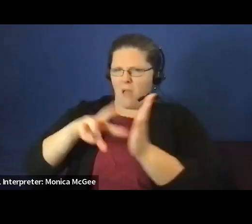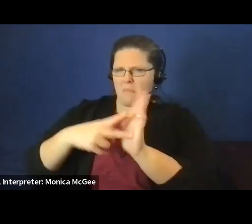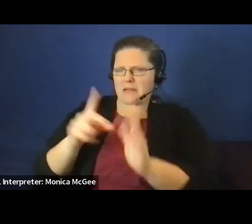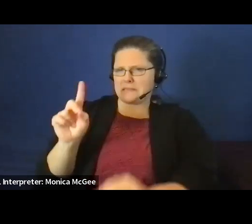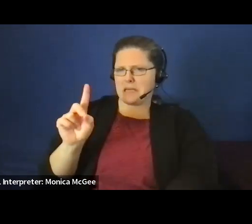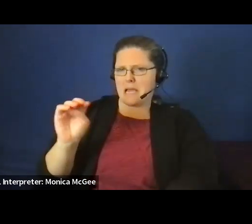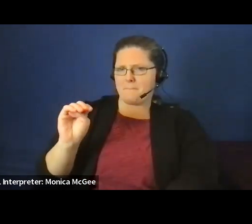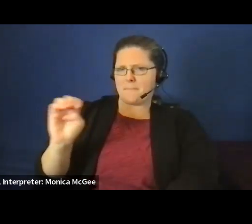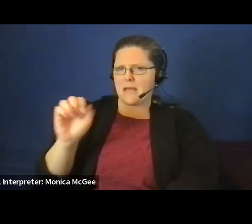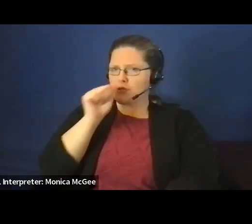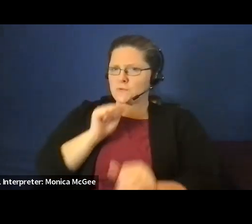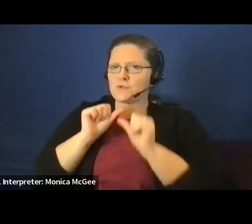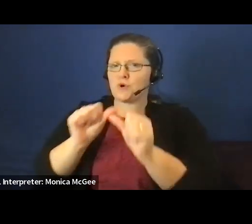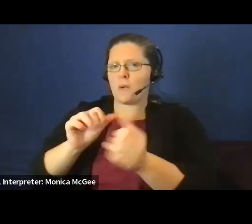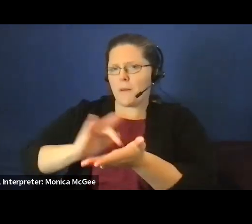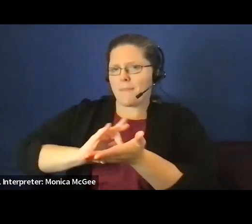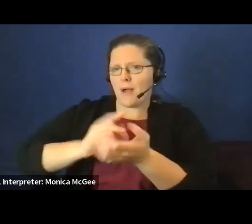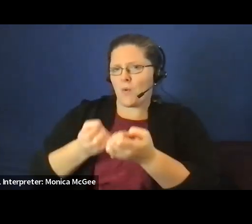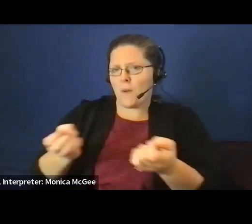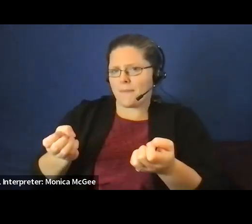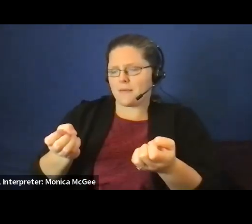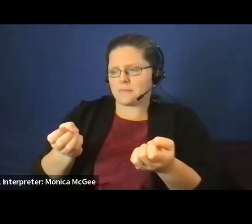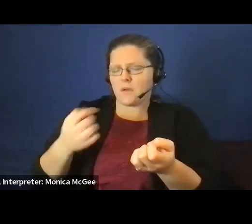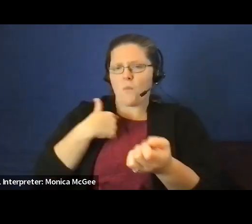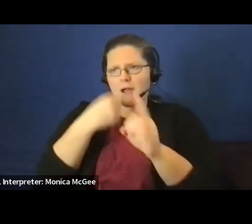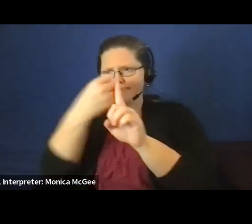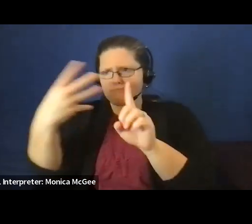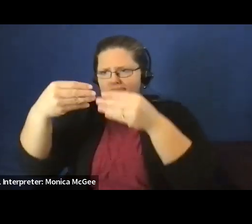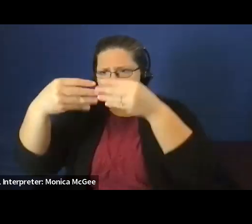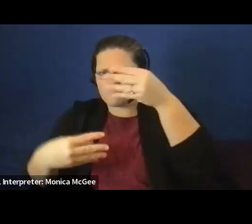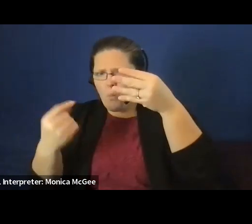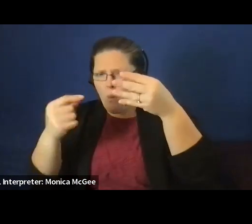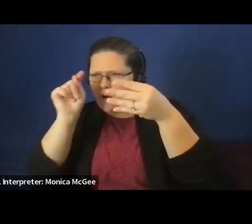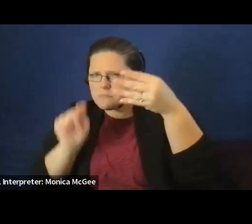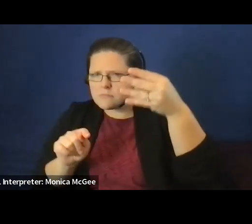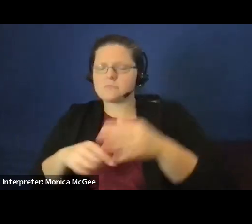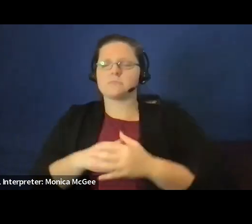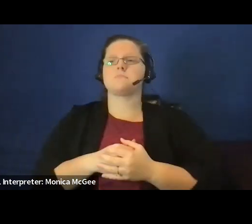really had to kind of dig into roles